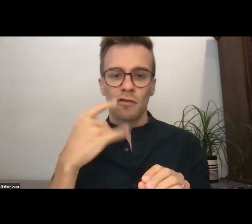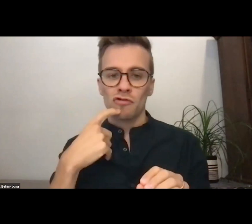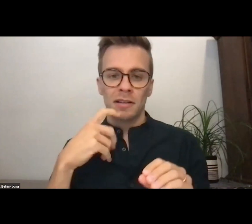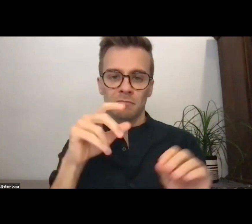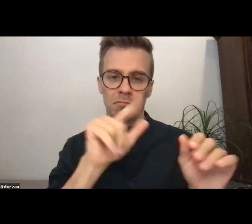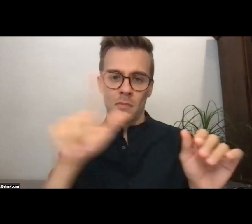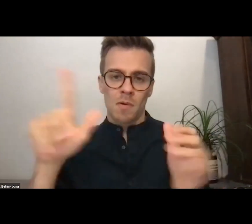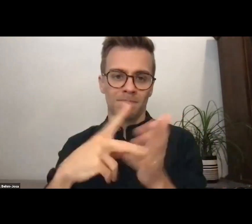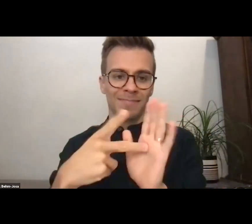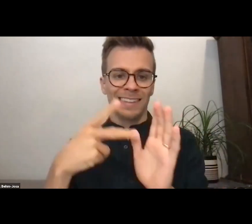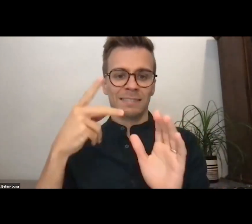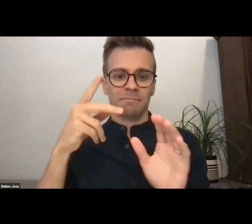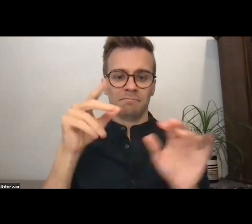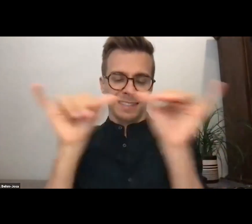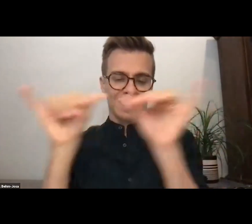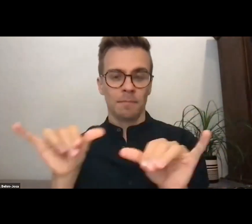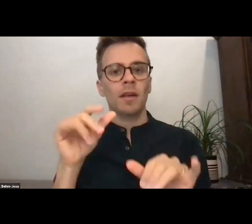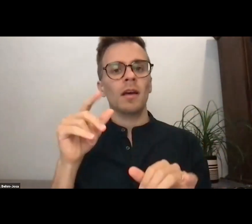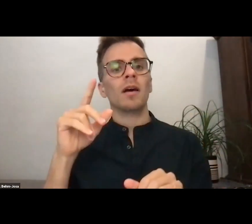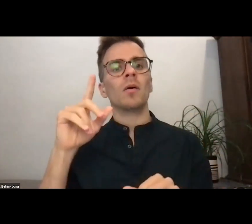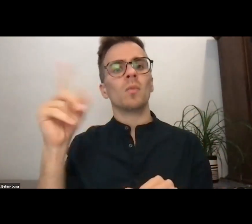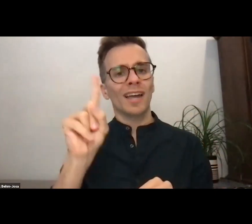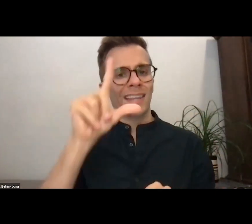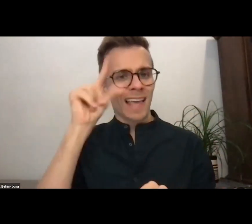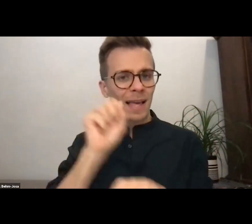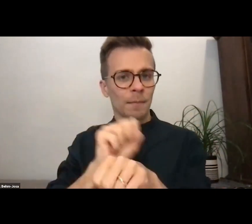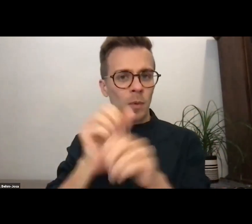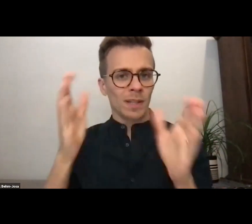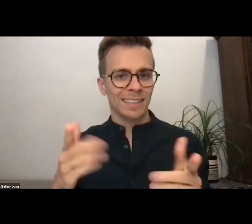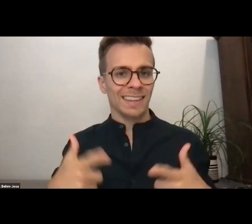I'm not actually sure what the blue, yellow, or red means in particular.